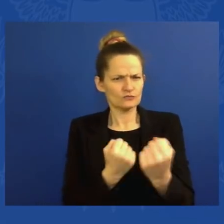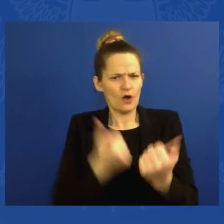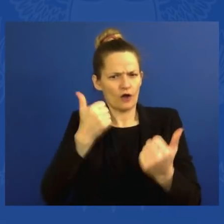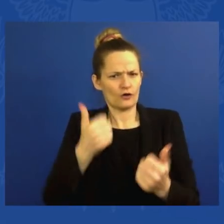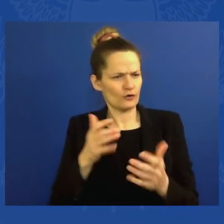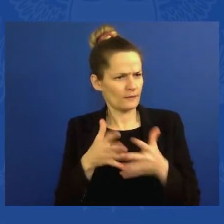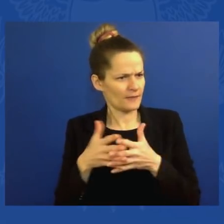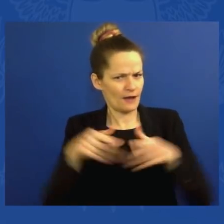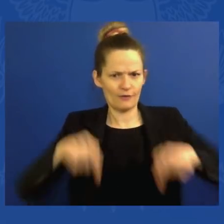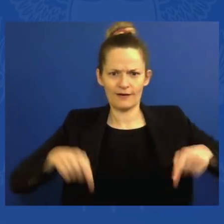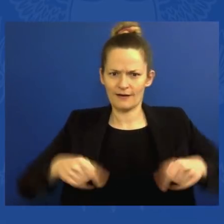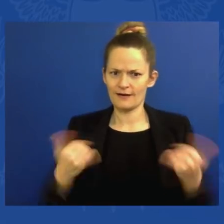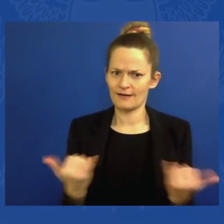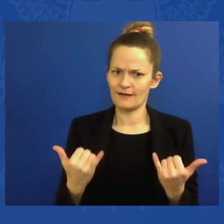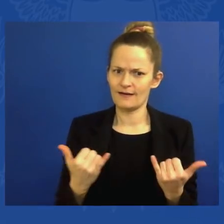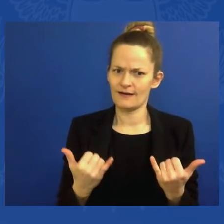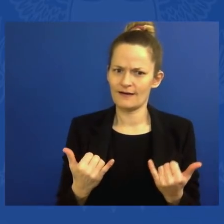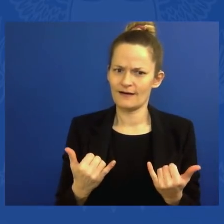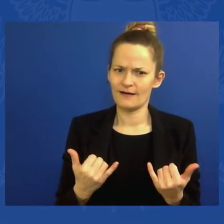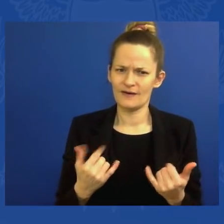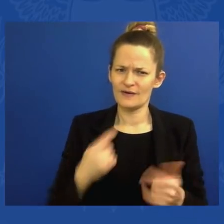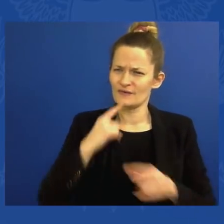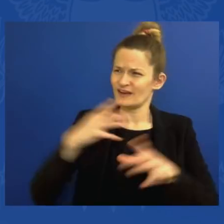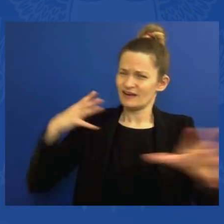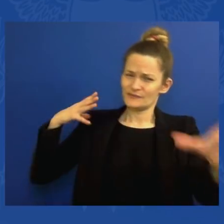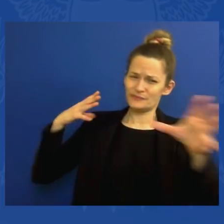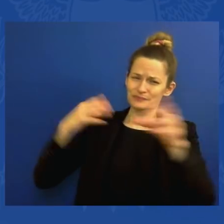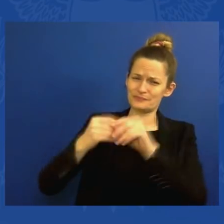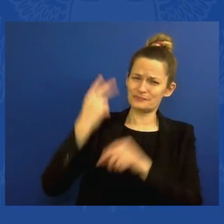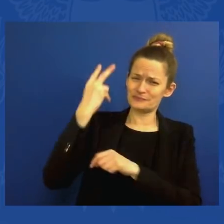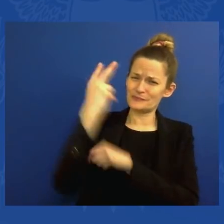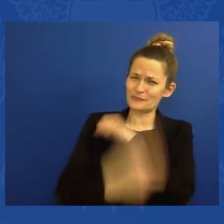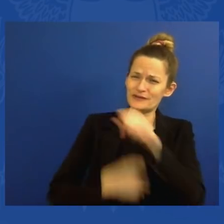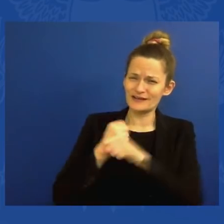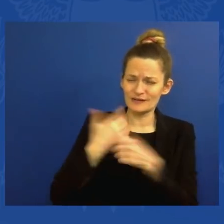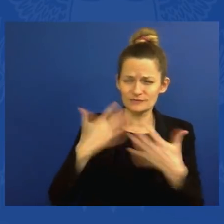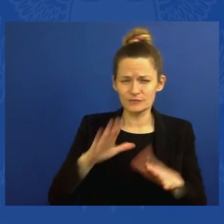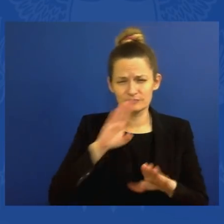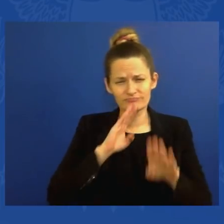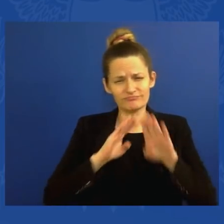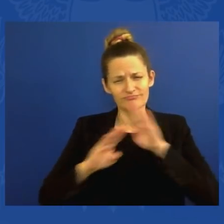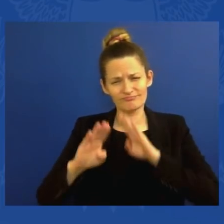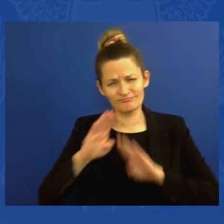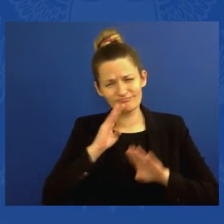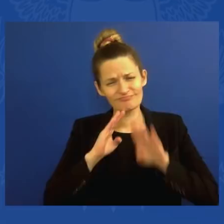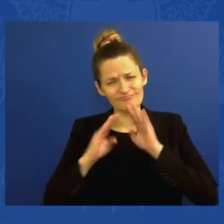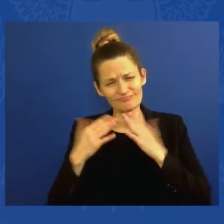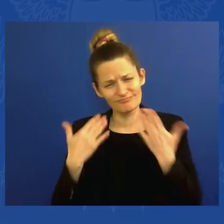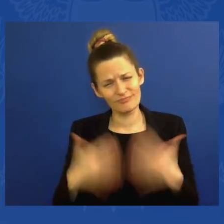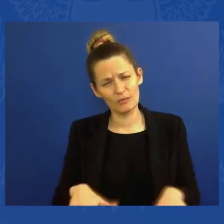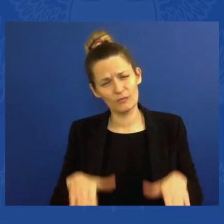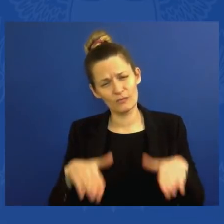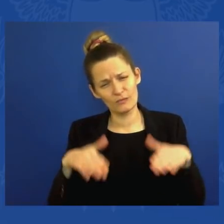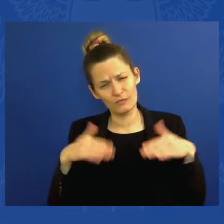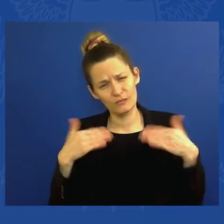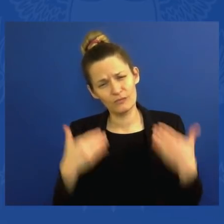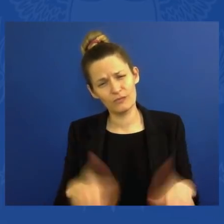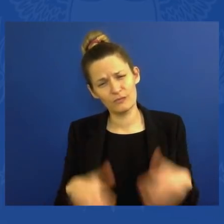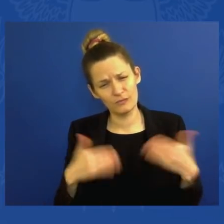this nation has ever faced. The pandemic has been punishing, as many of you know. And some of you may know it from a personal standpoint.